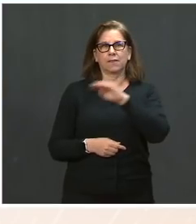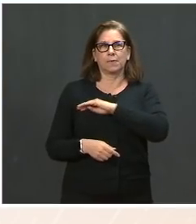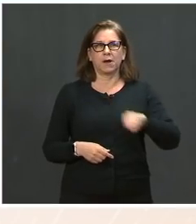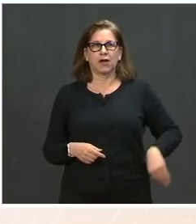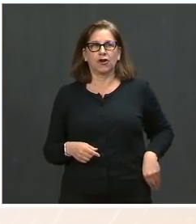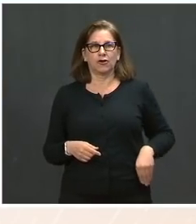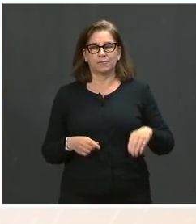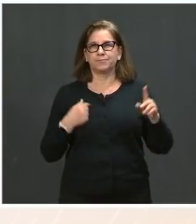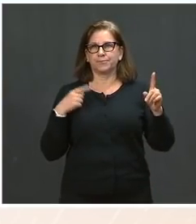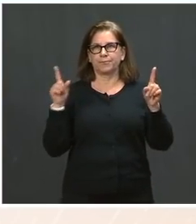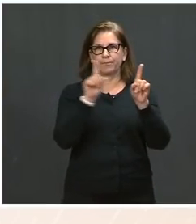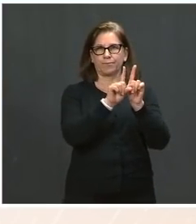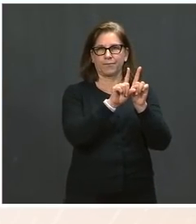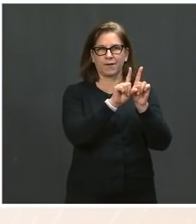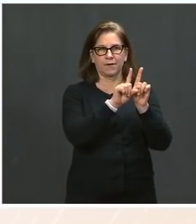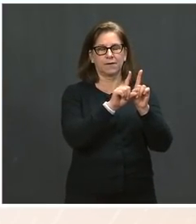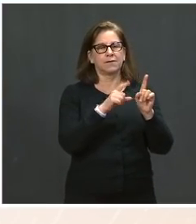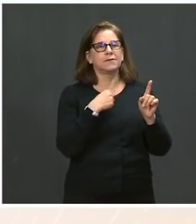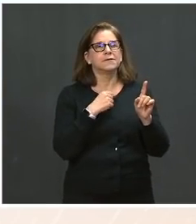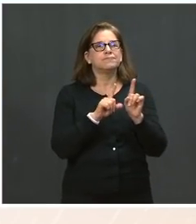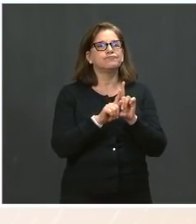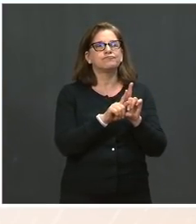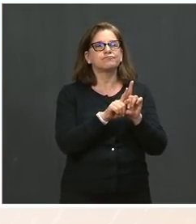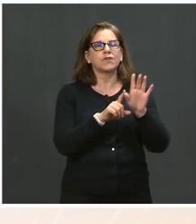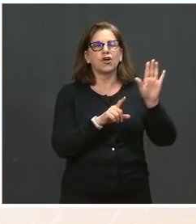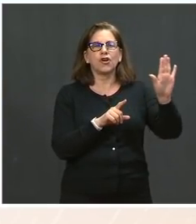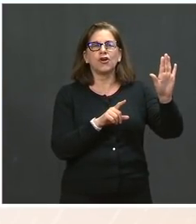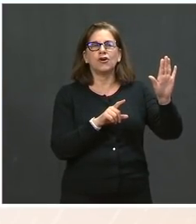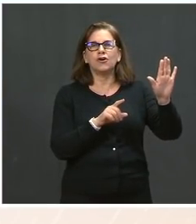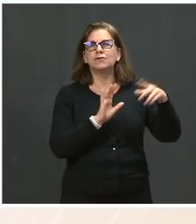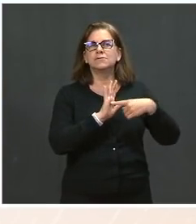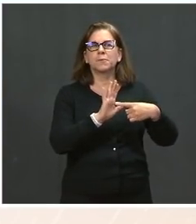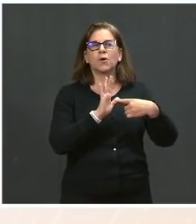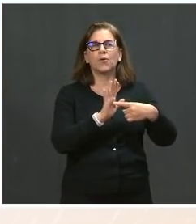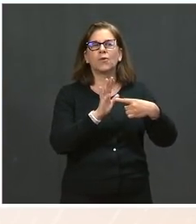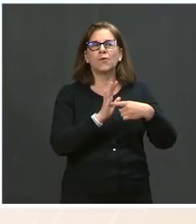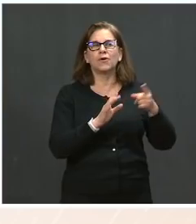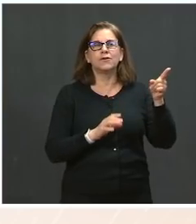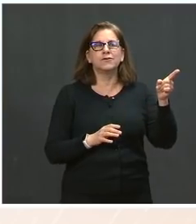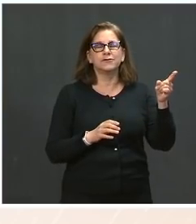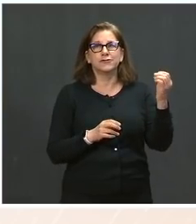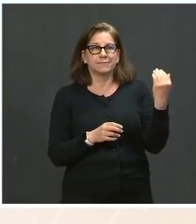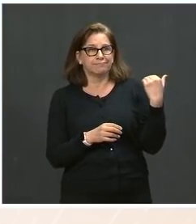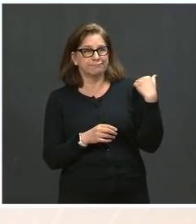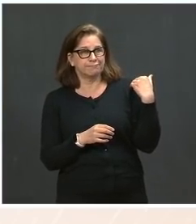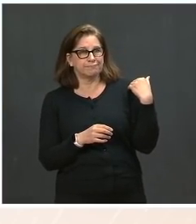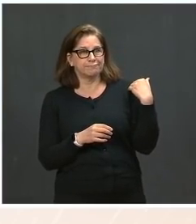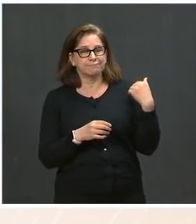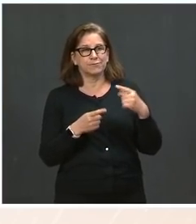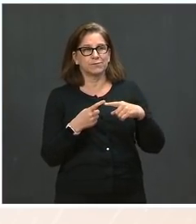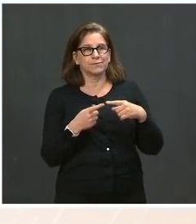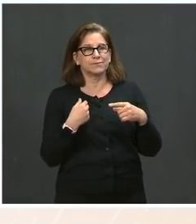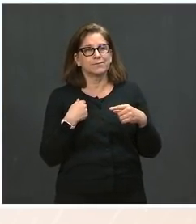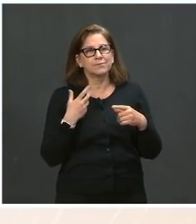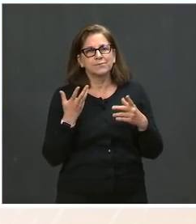and during a demonstration, he leaned over to me and he said, "So when do you think the United States